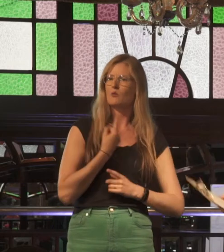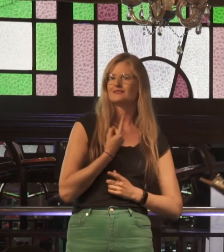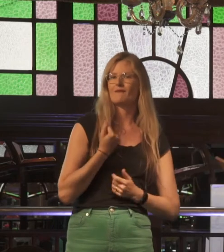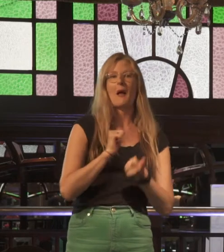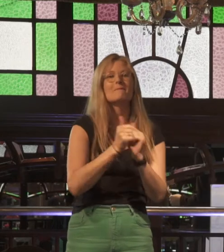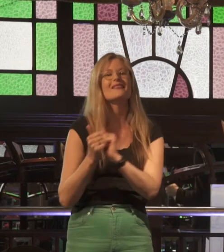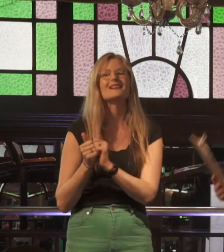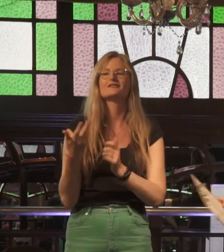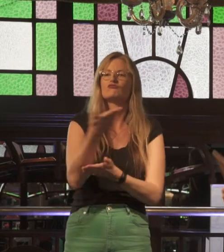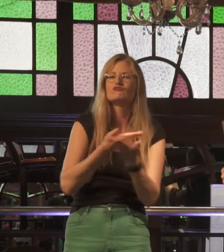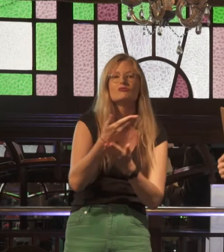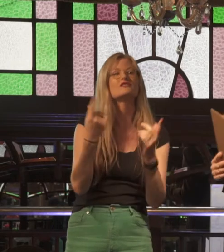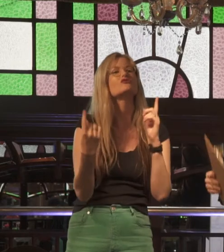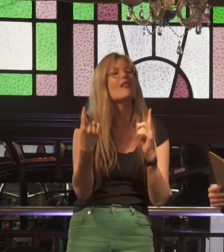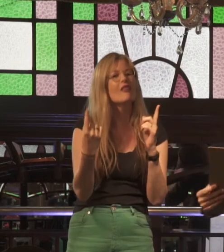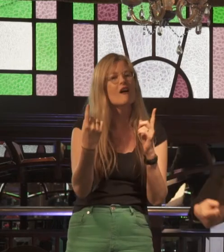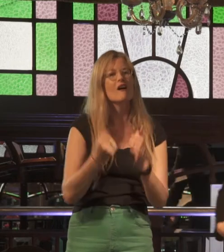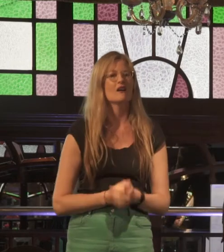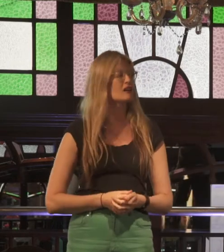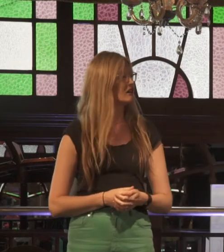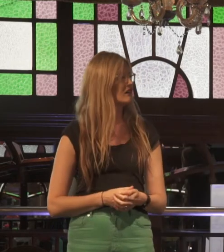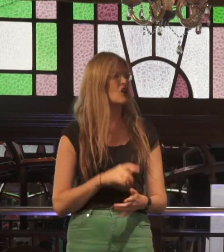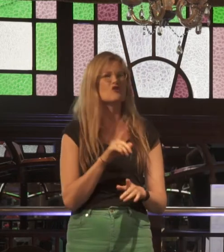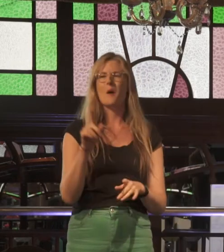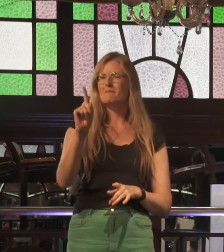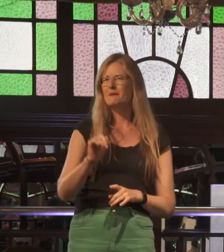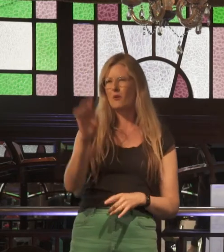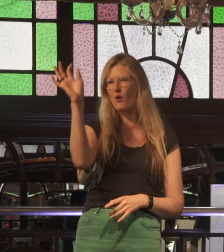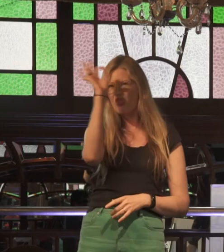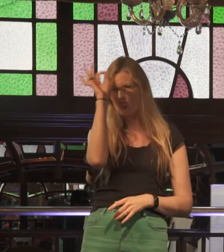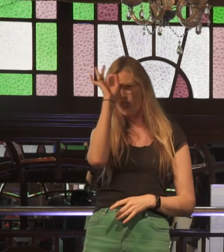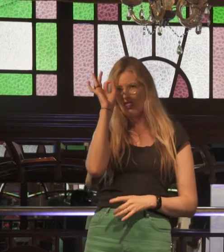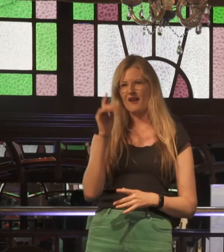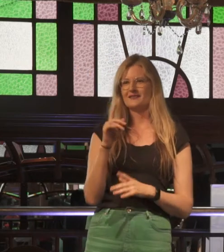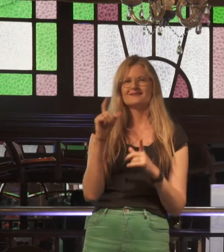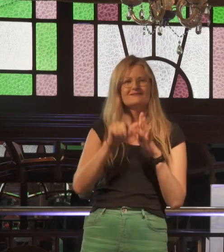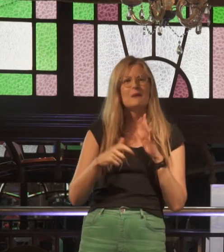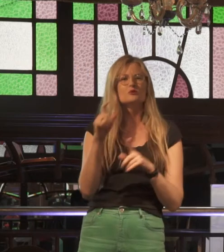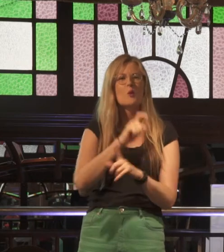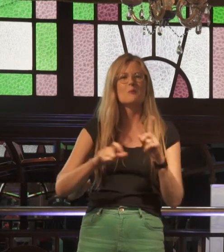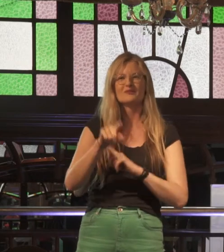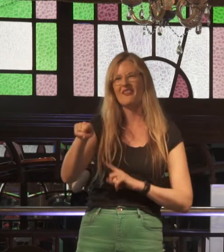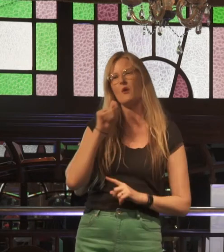talking to each other, not having people that know very little about the disabled community basically passing judgment on us.